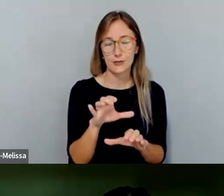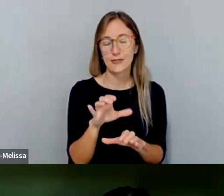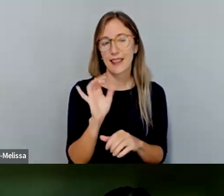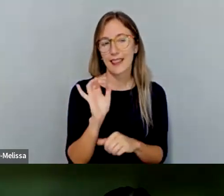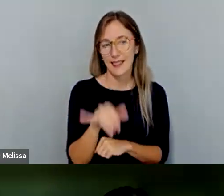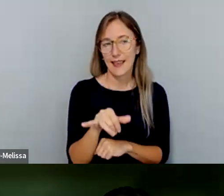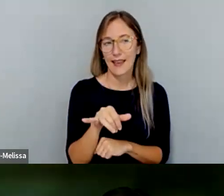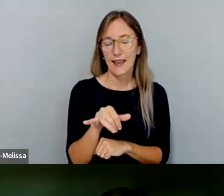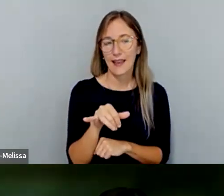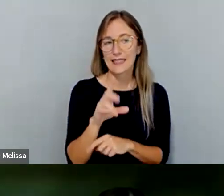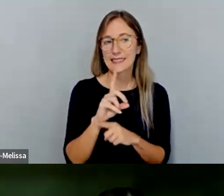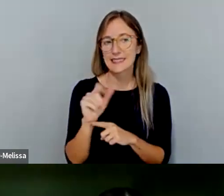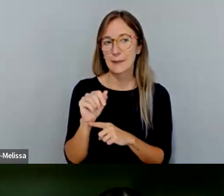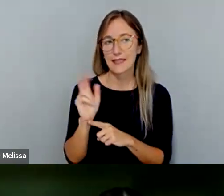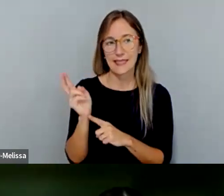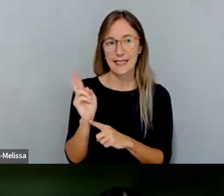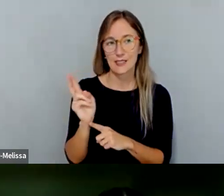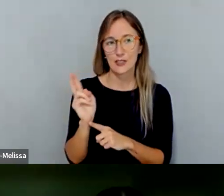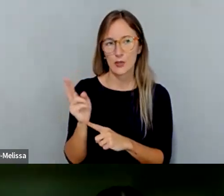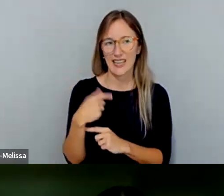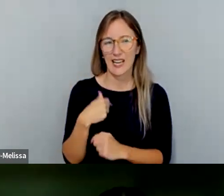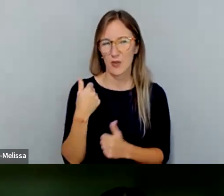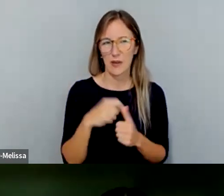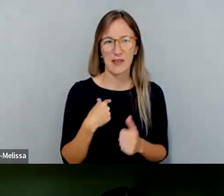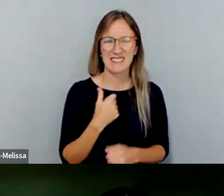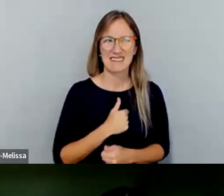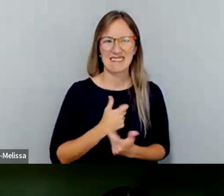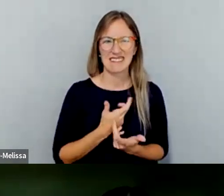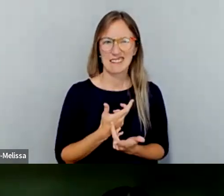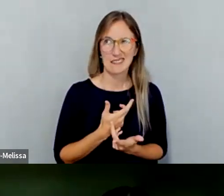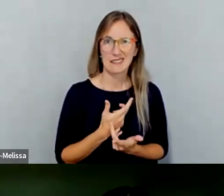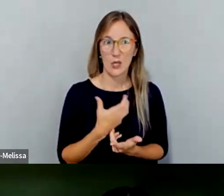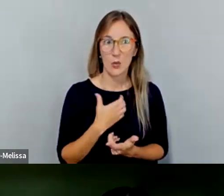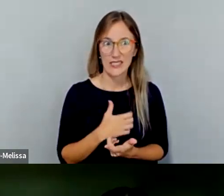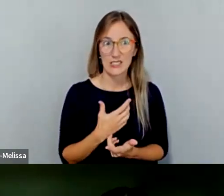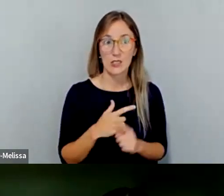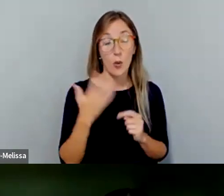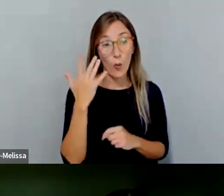and to share this part of history with you. Did not do a lesson on